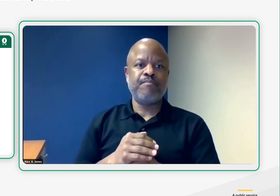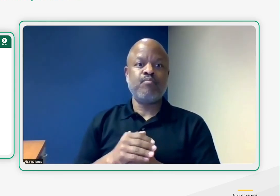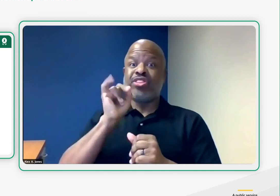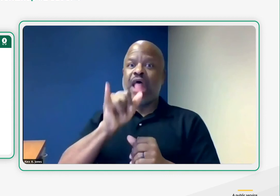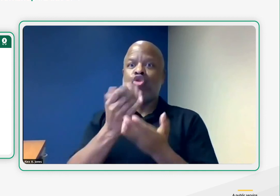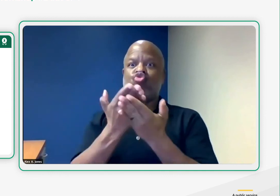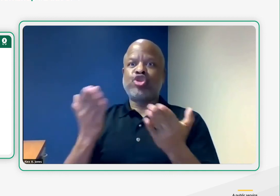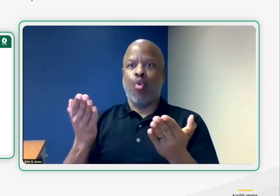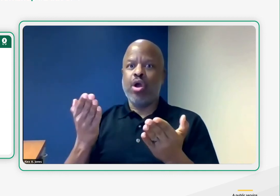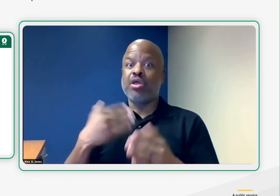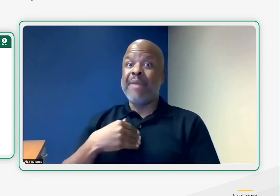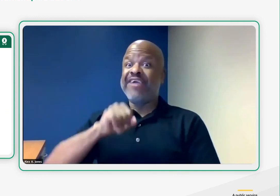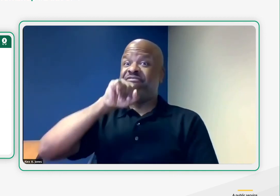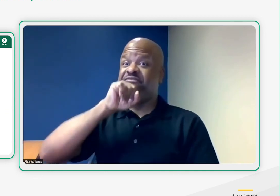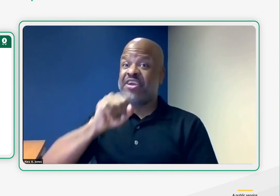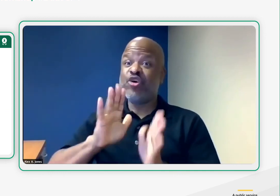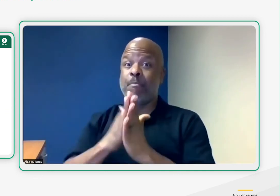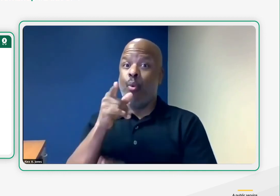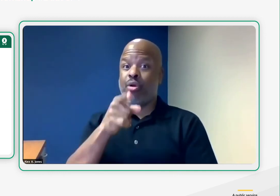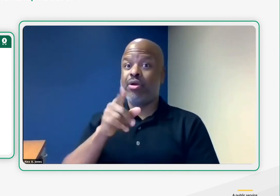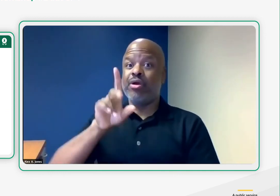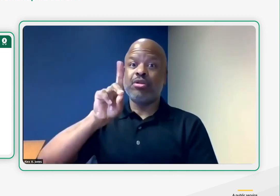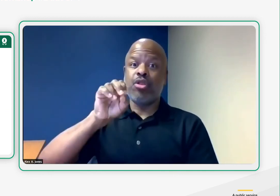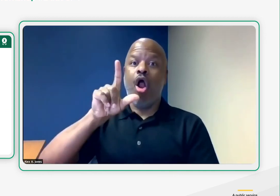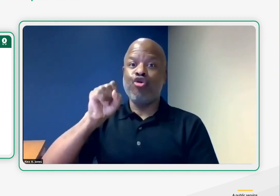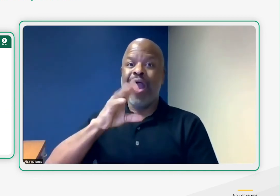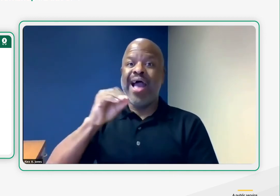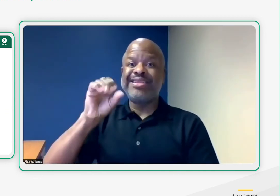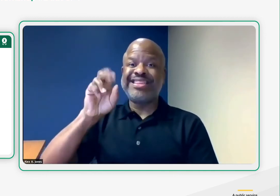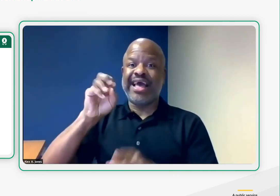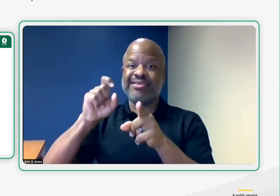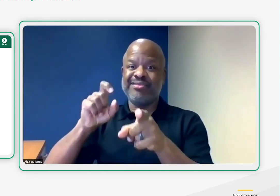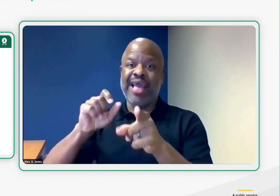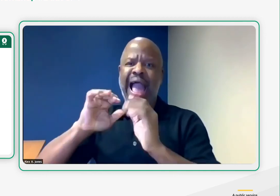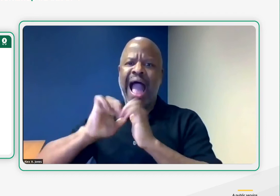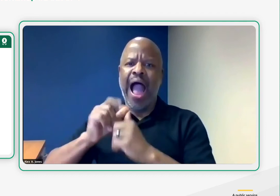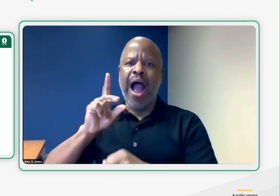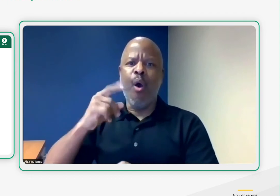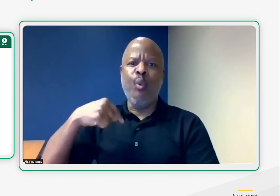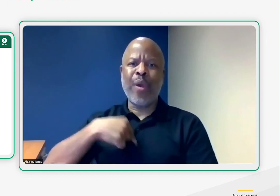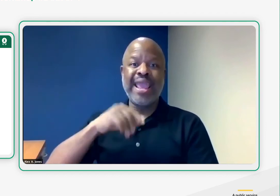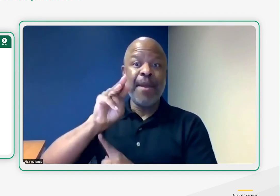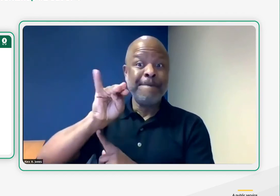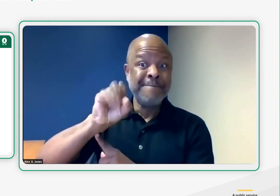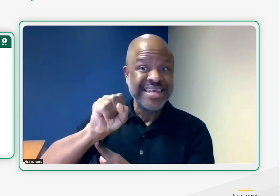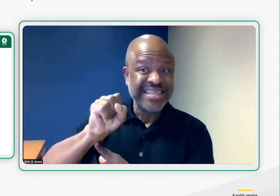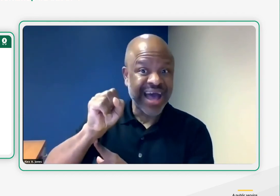So, right here, I'm going to suggest my favorite book, which is Dollars and Sense: How We Misthink